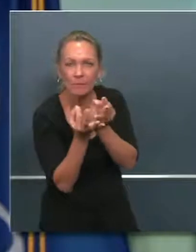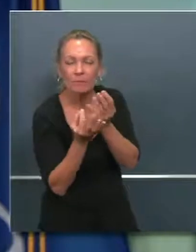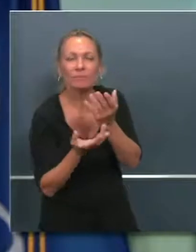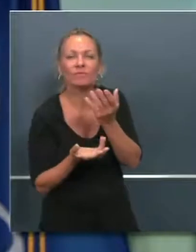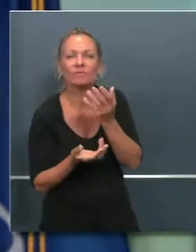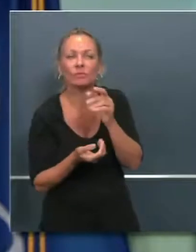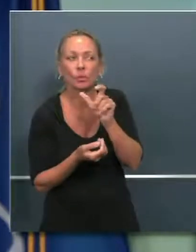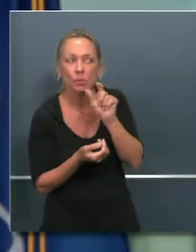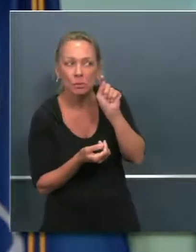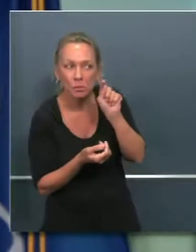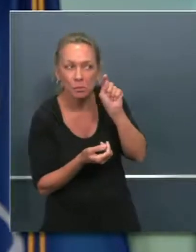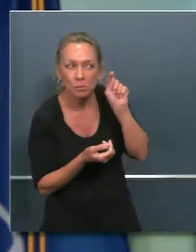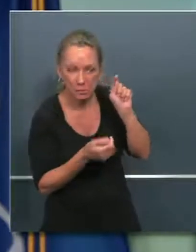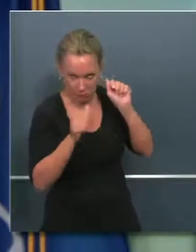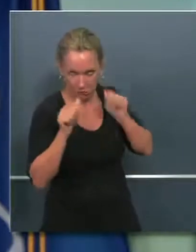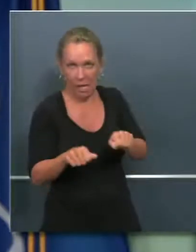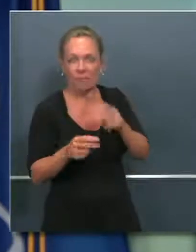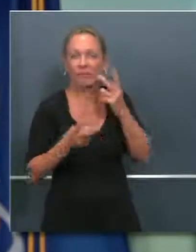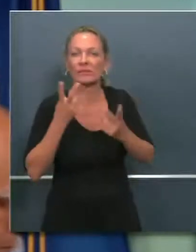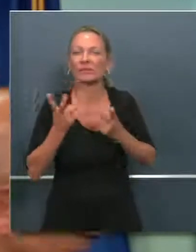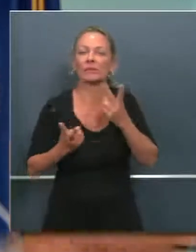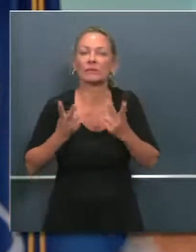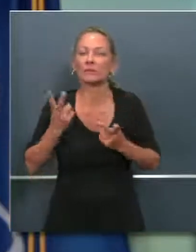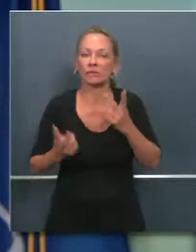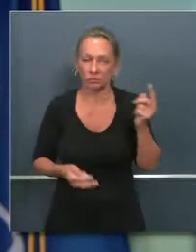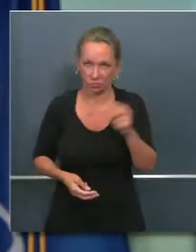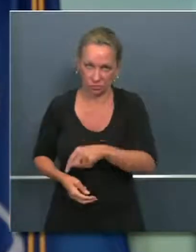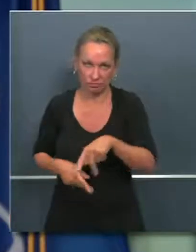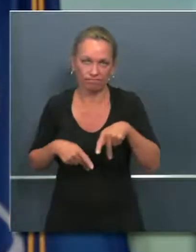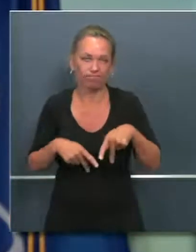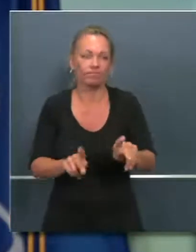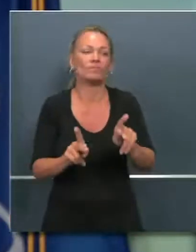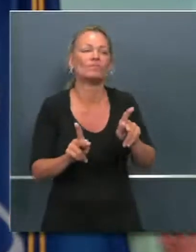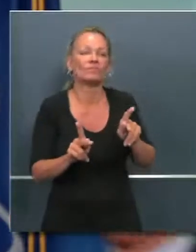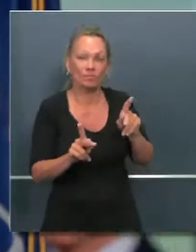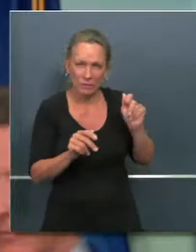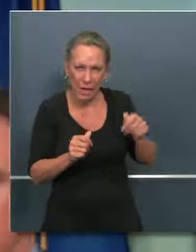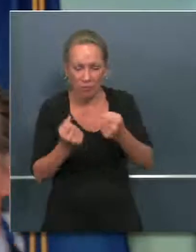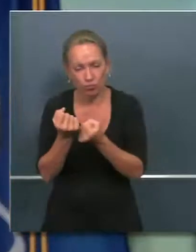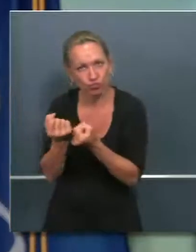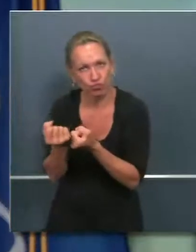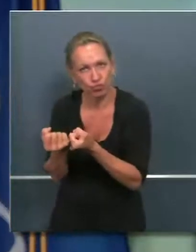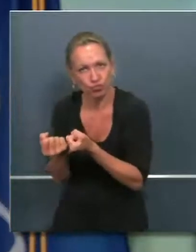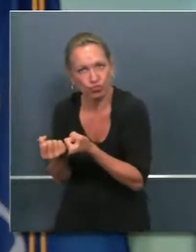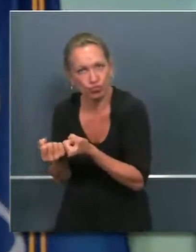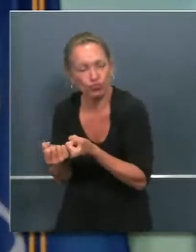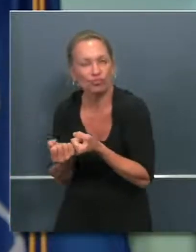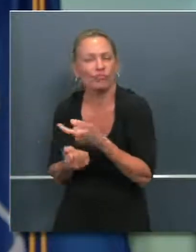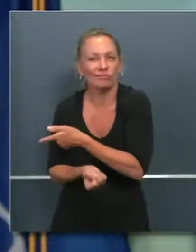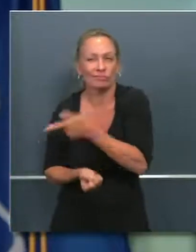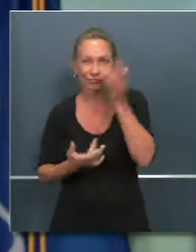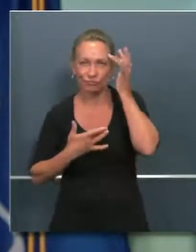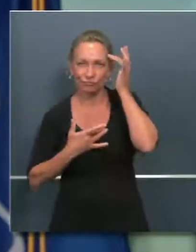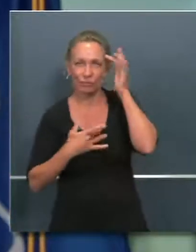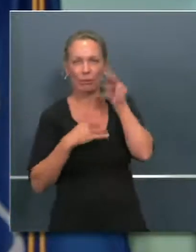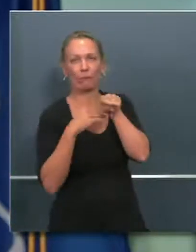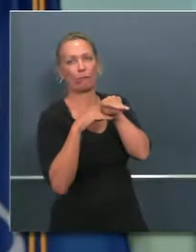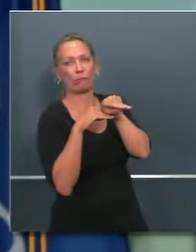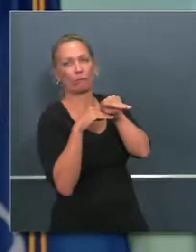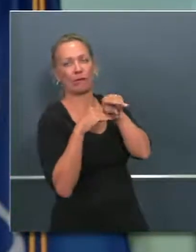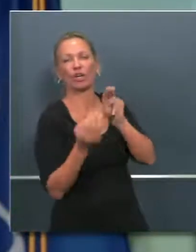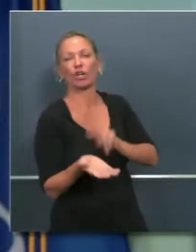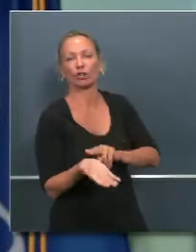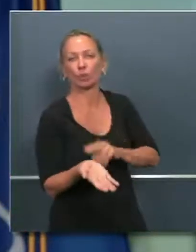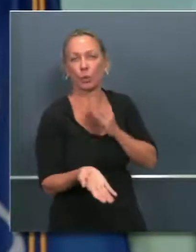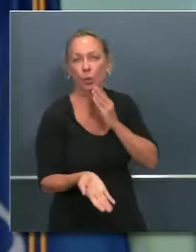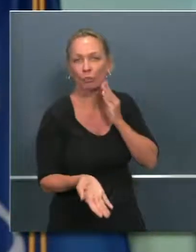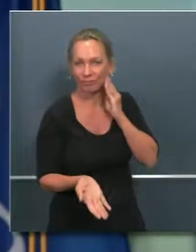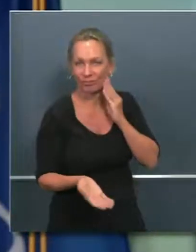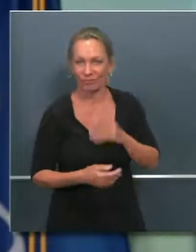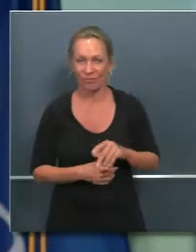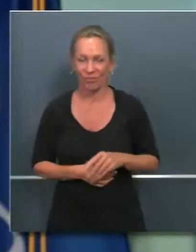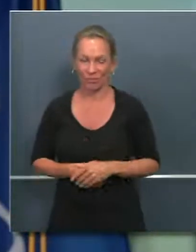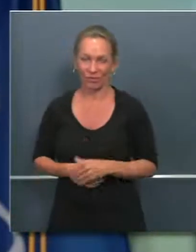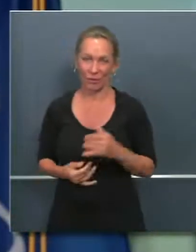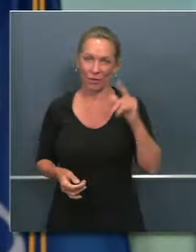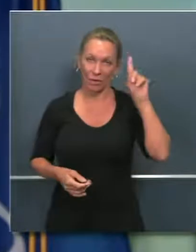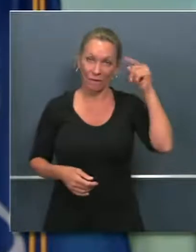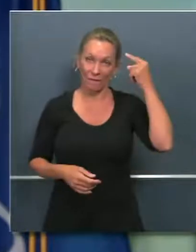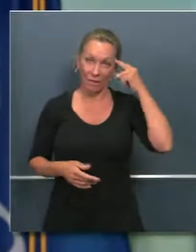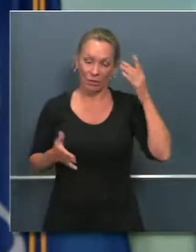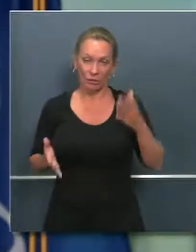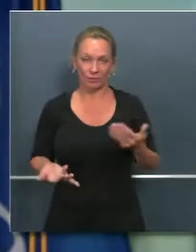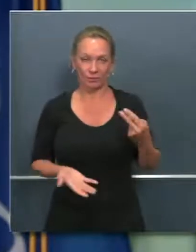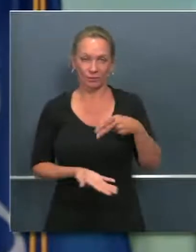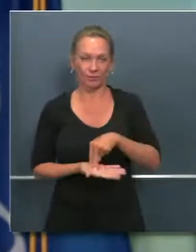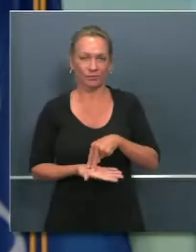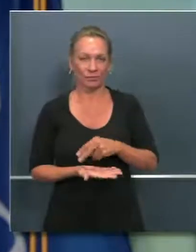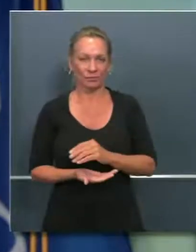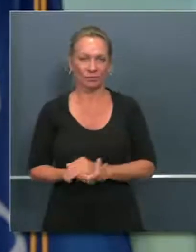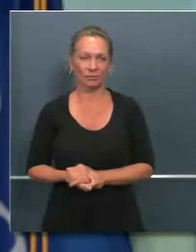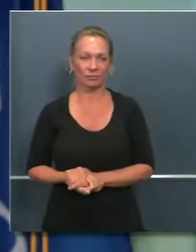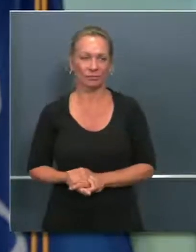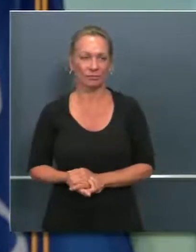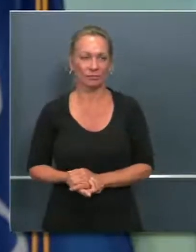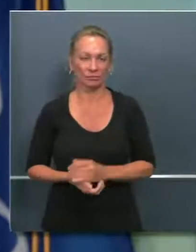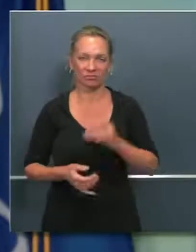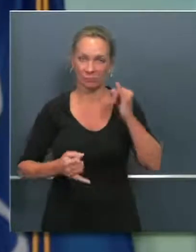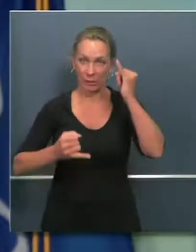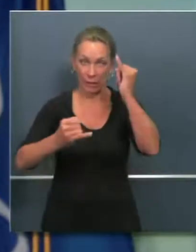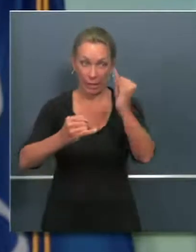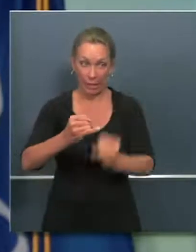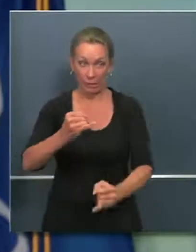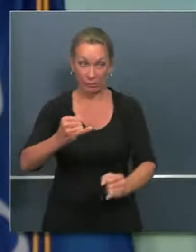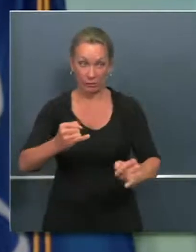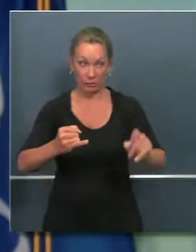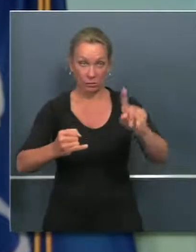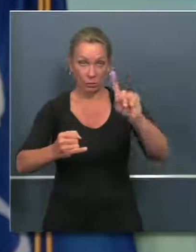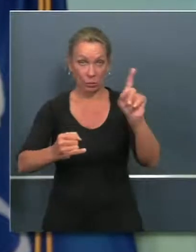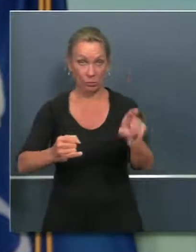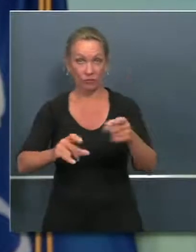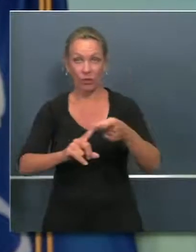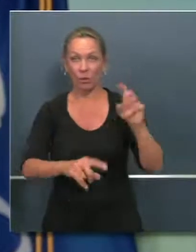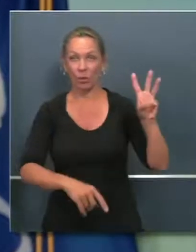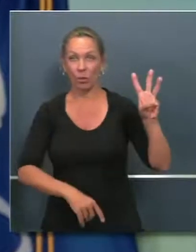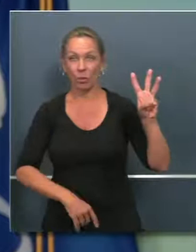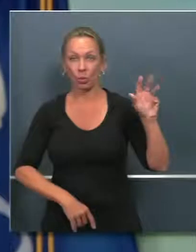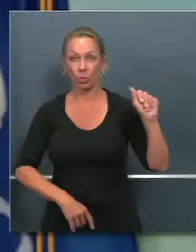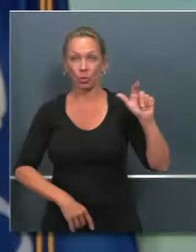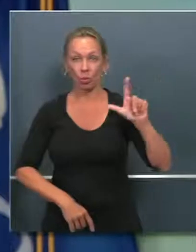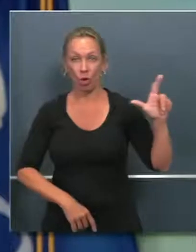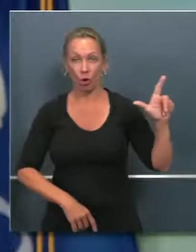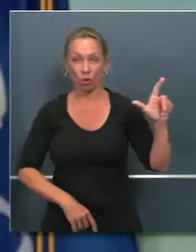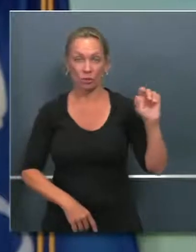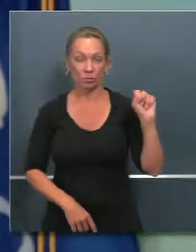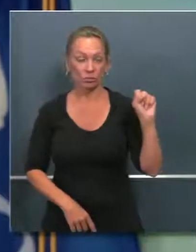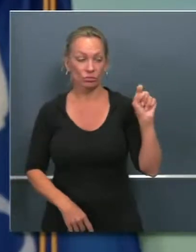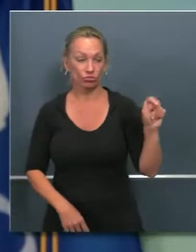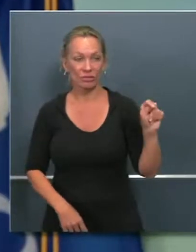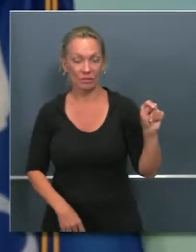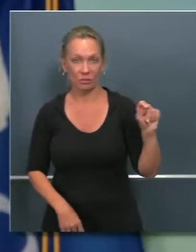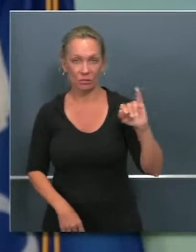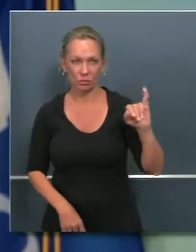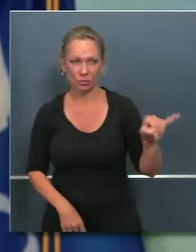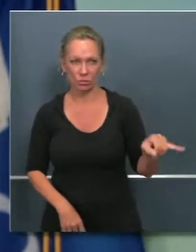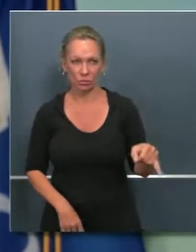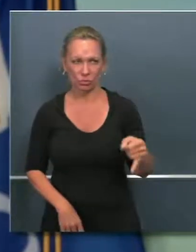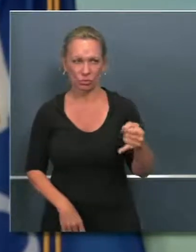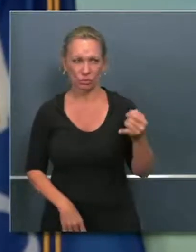care that they need hi governor it's a two-part question one is for a county to kind of come on